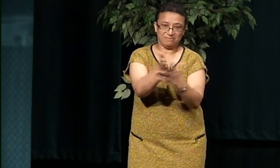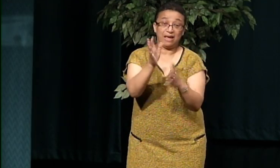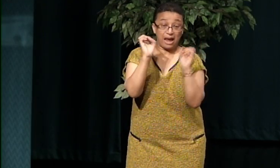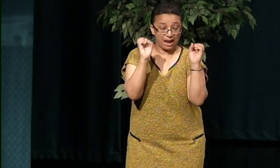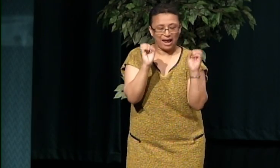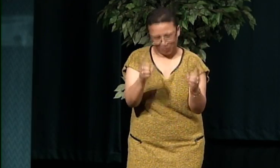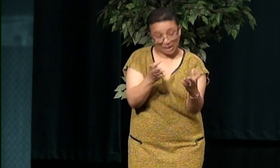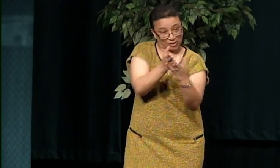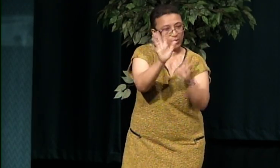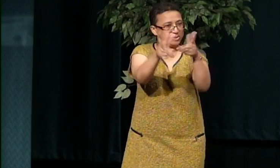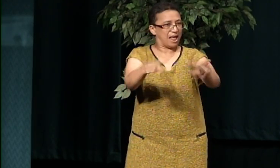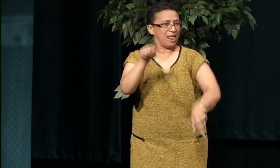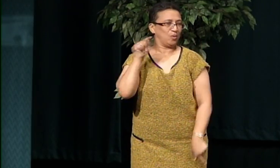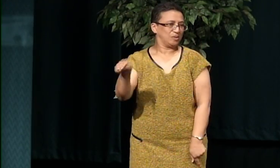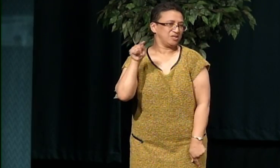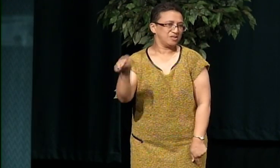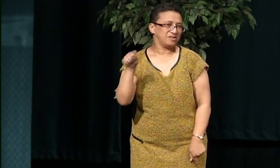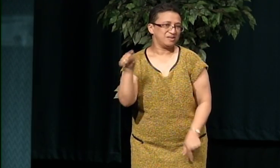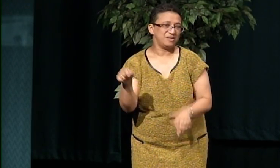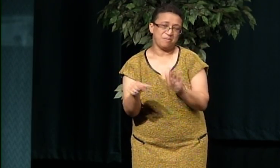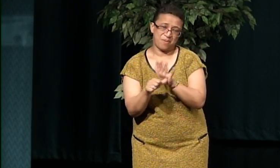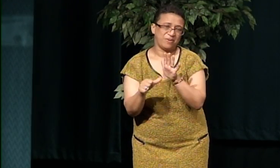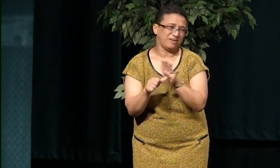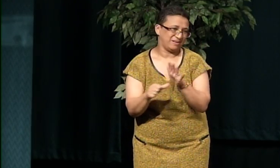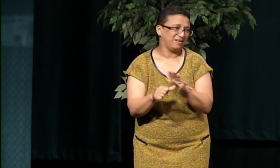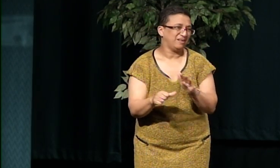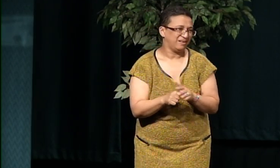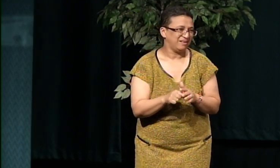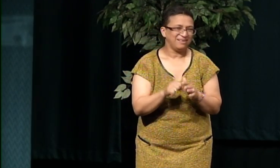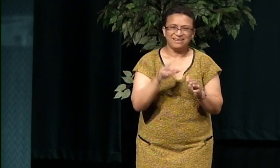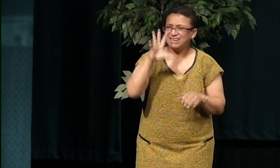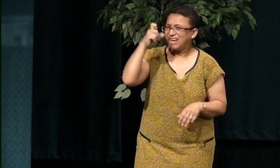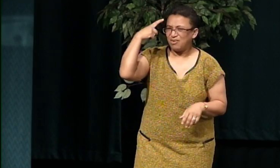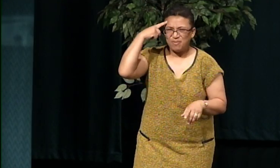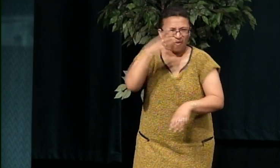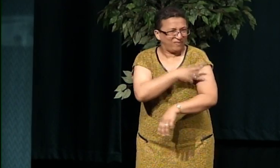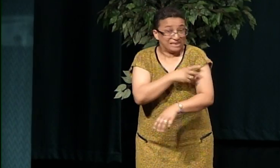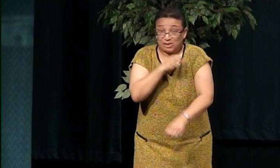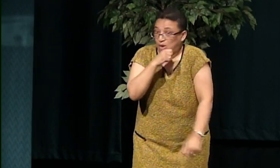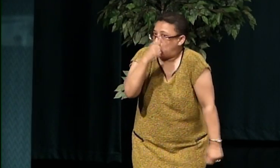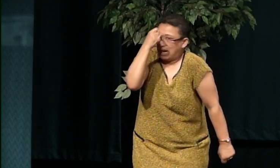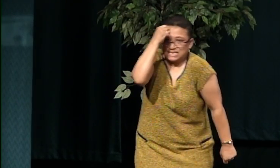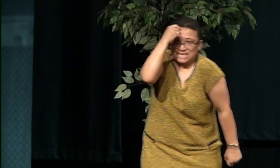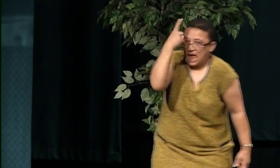And receiving education through sign language. This is so important.